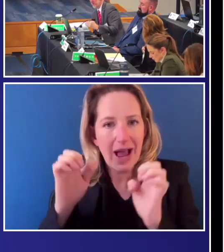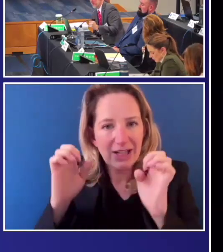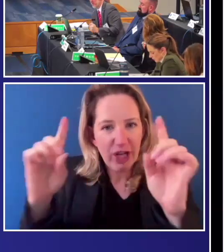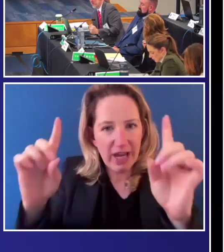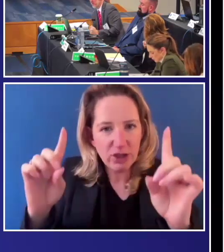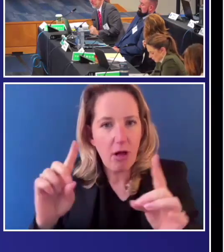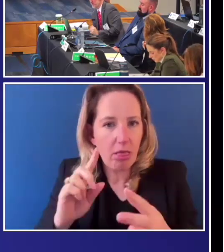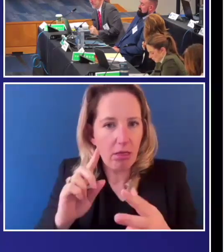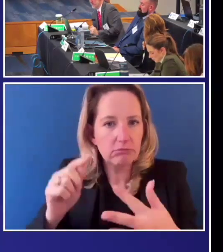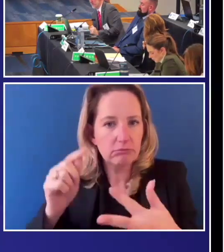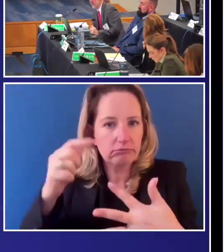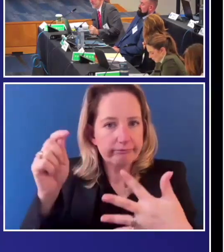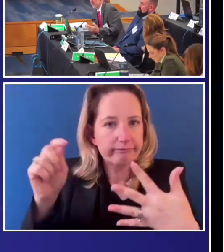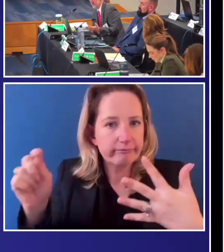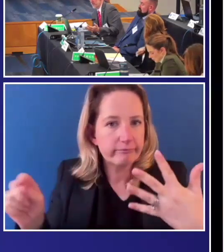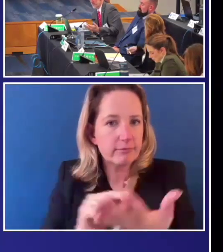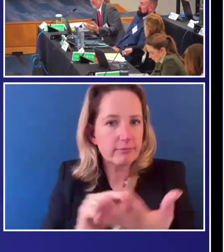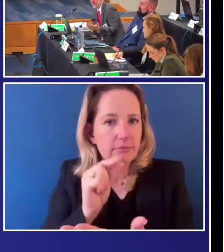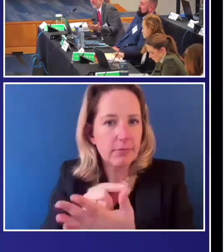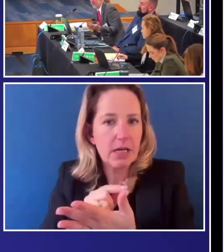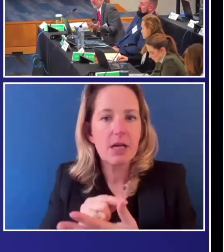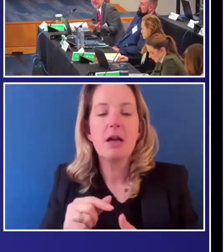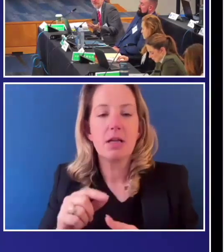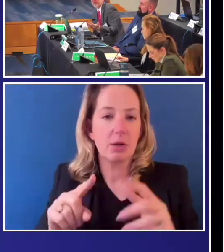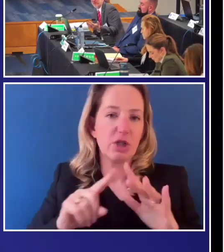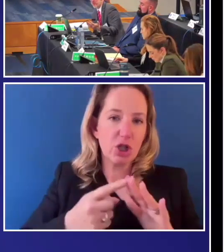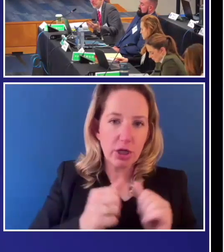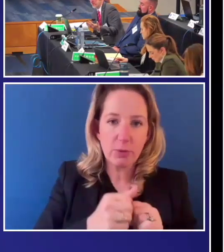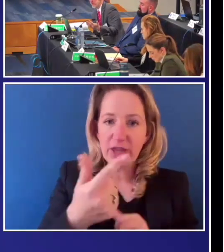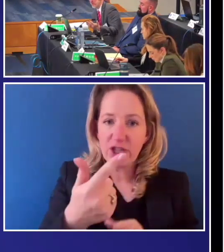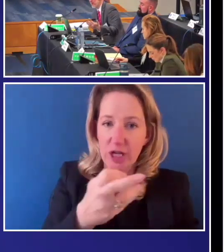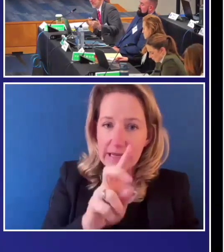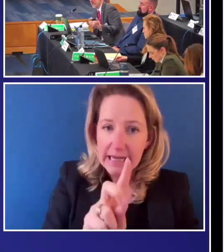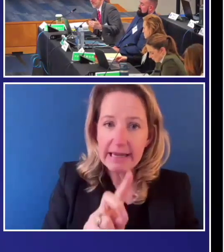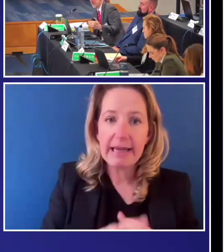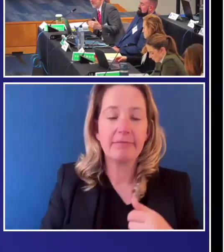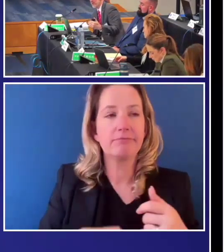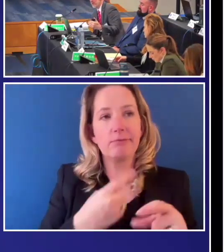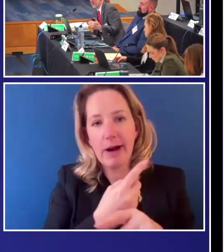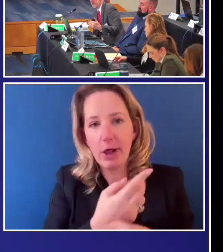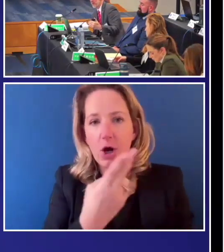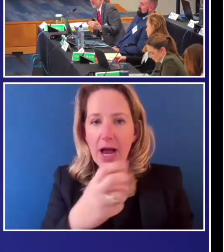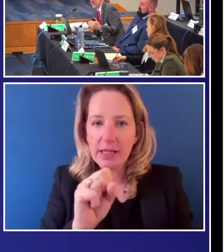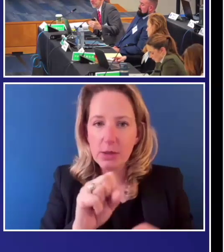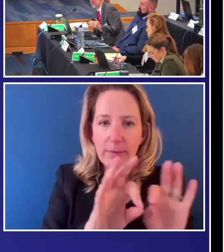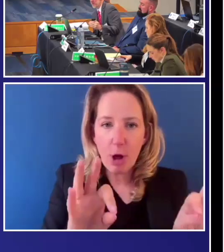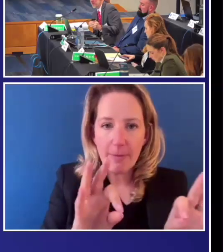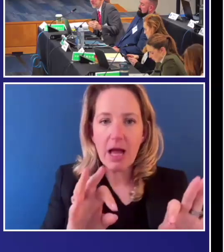different options starting with GED or regular high school diploma. Then it goes into a couple of options for some college